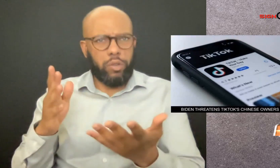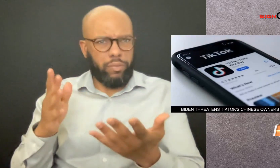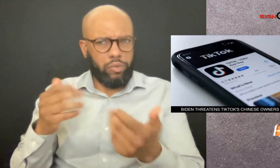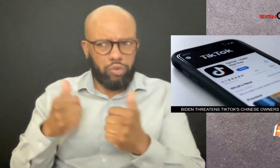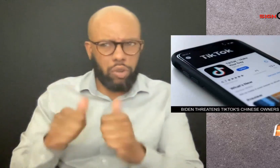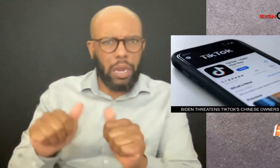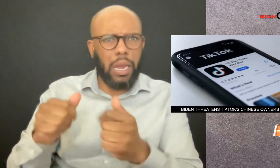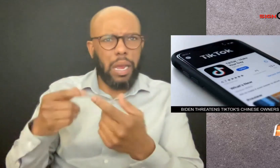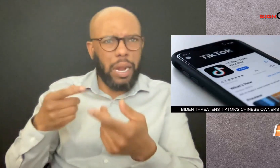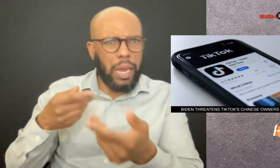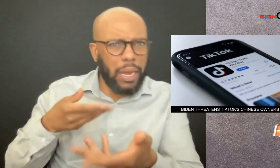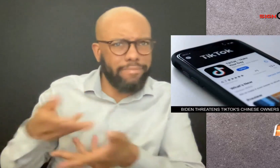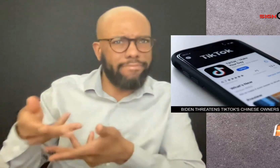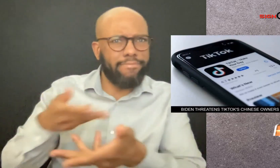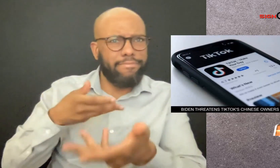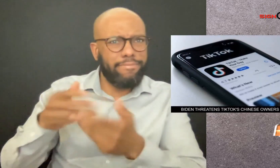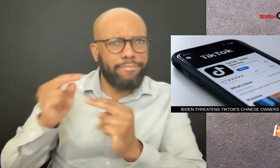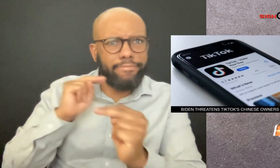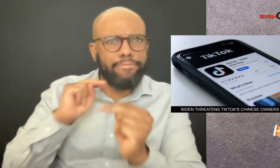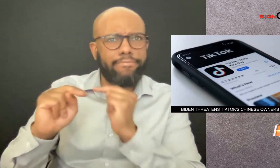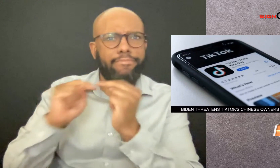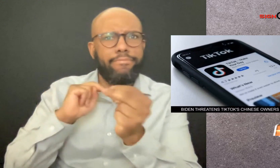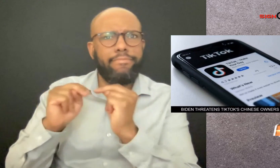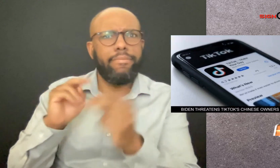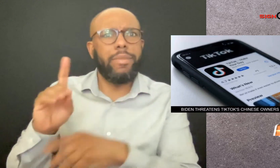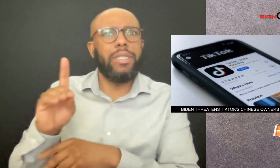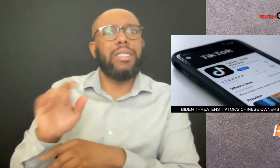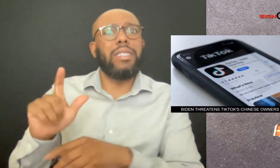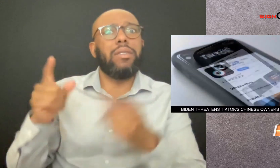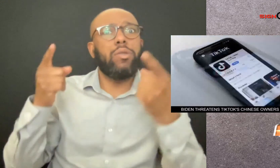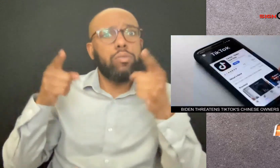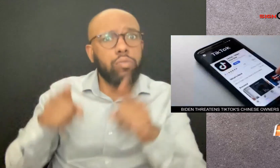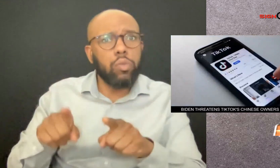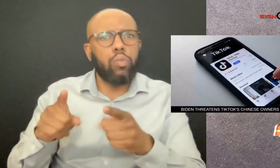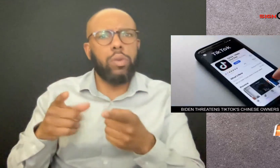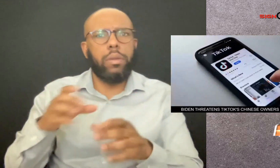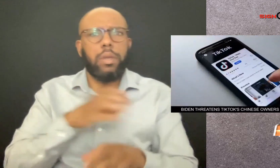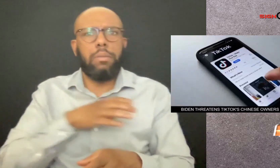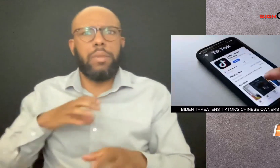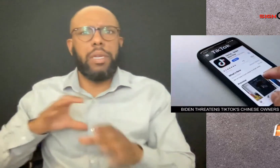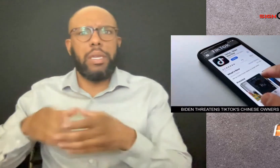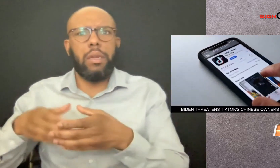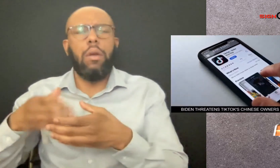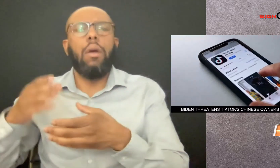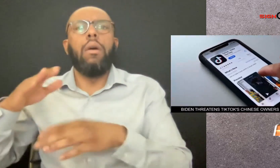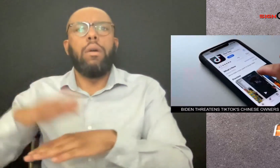Tiktok has been trying to negotiate a deal with the committee on foreign investment in the US.